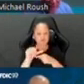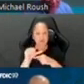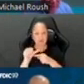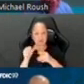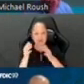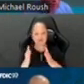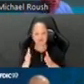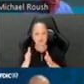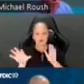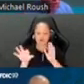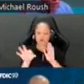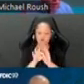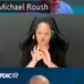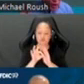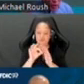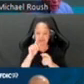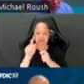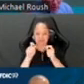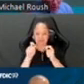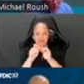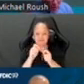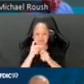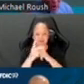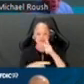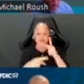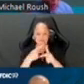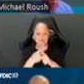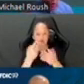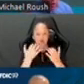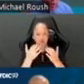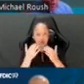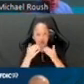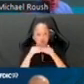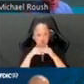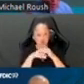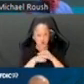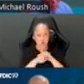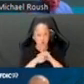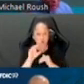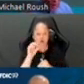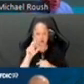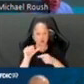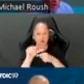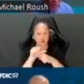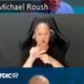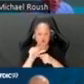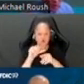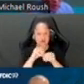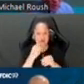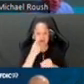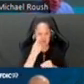version that you want to go to or do you get trained in money and then you are good to